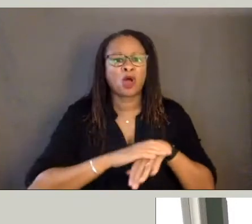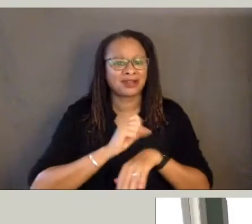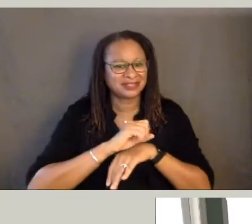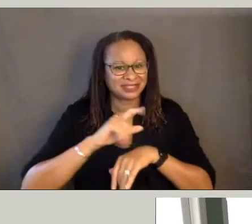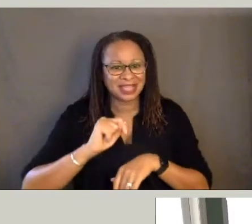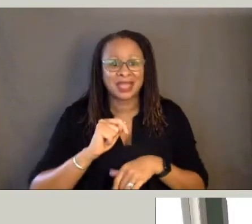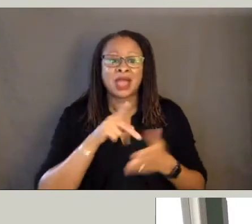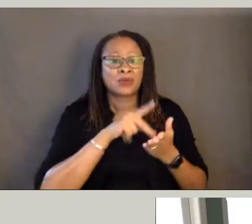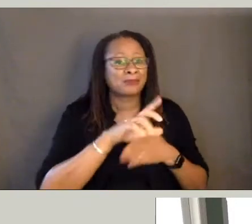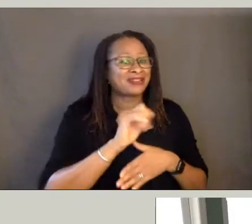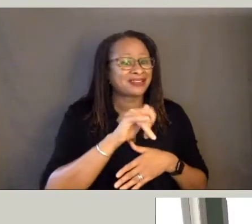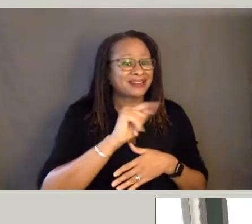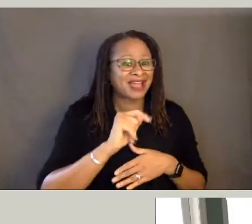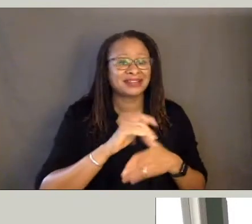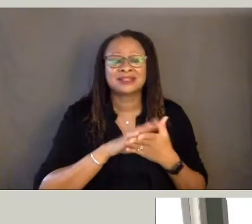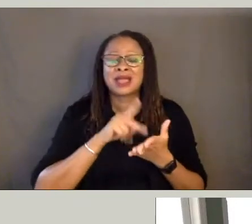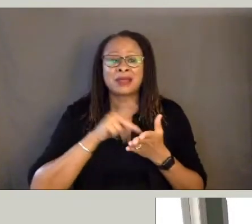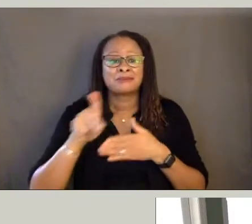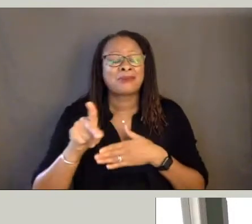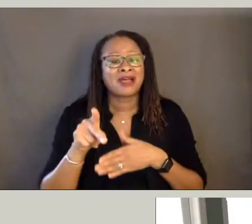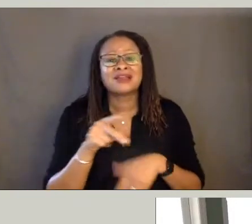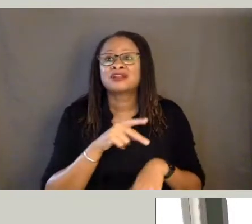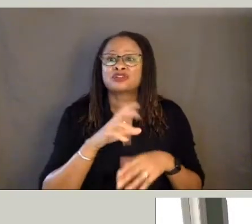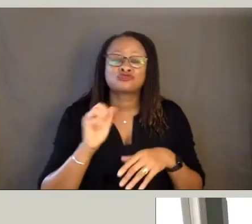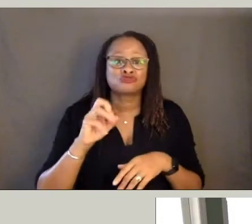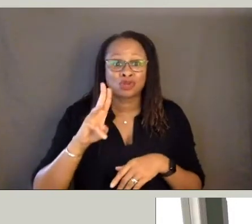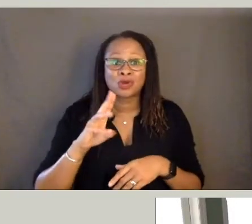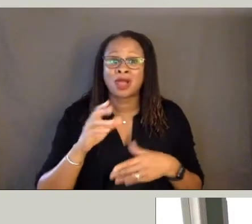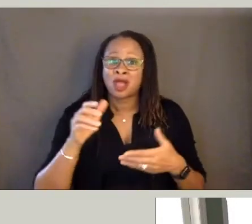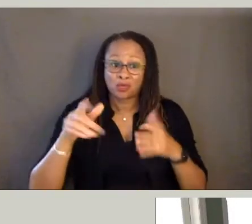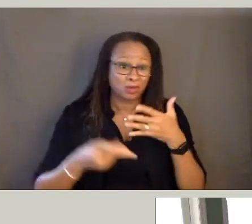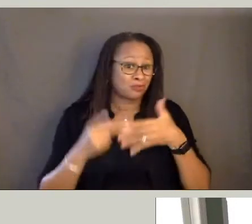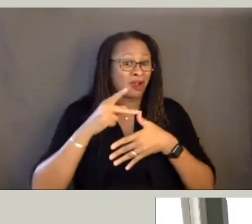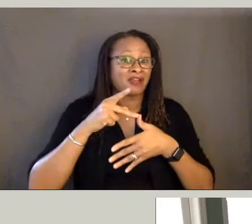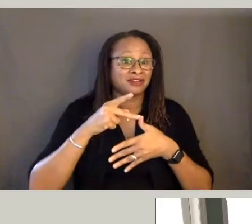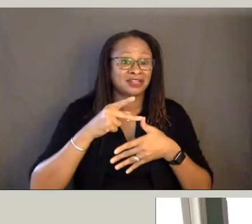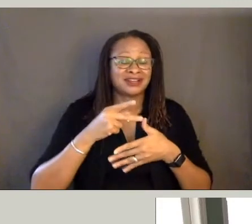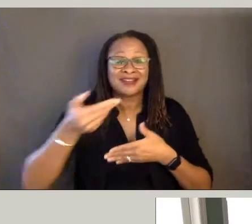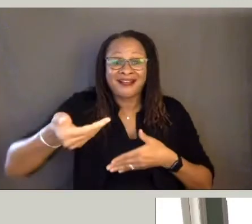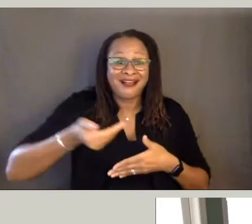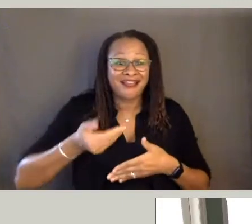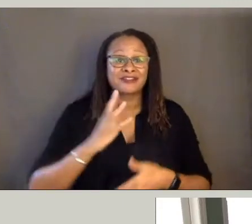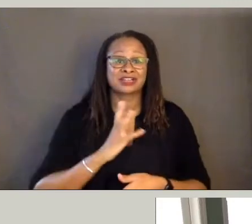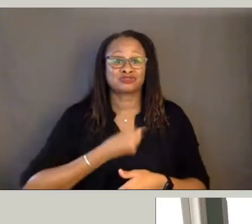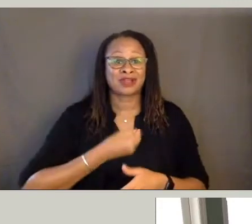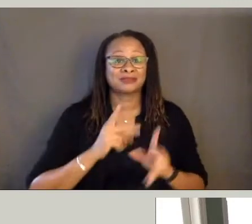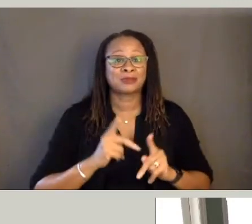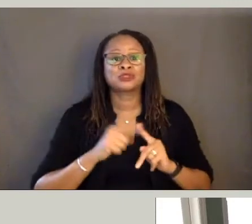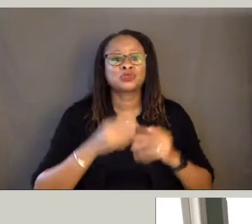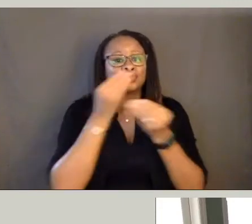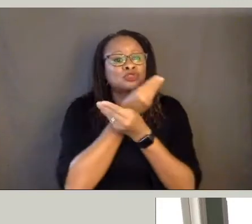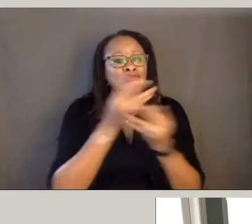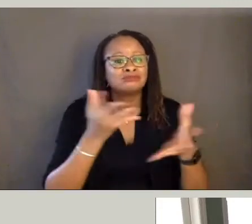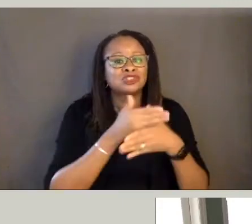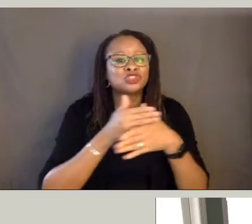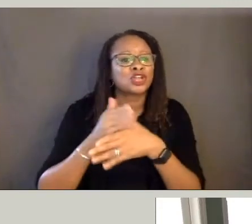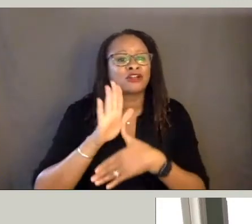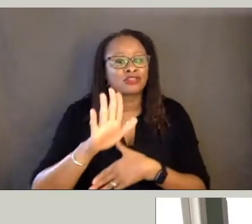we prioritized hiring trans people to tell a trans story. And we learned that this process could be transformative